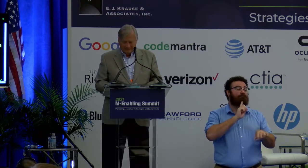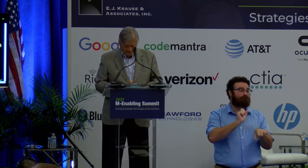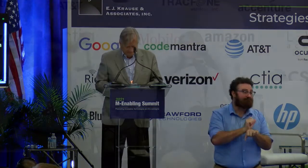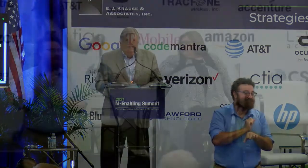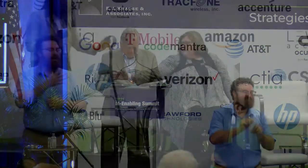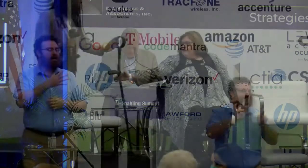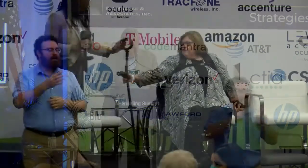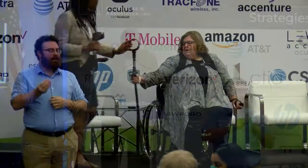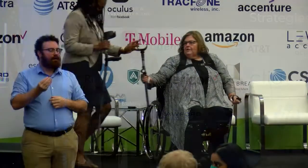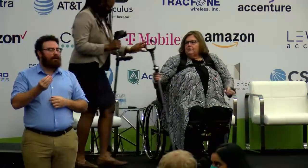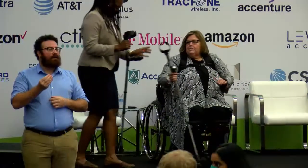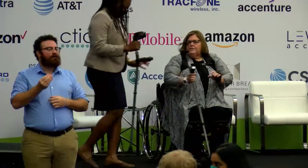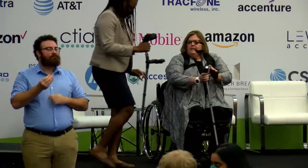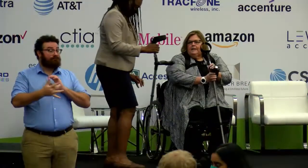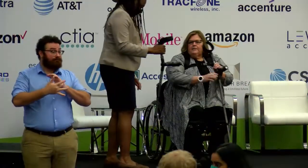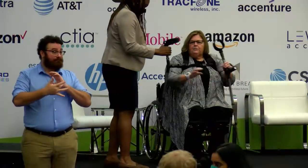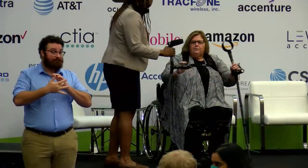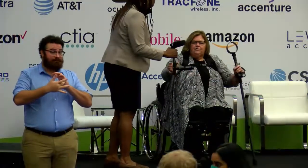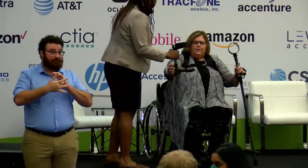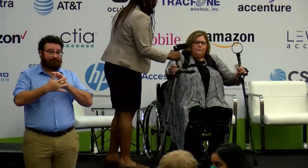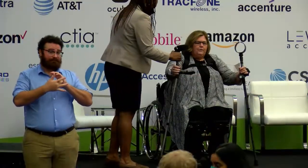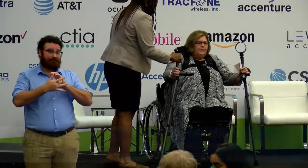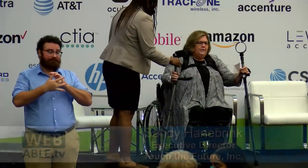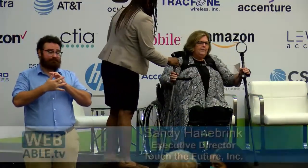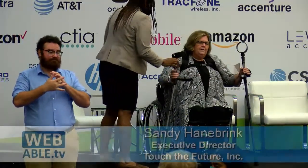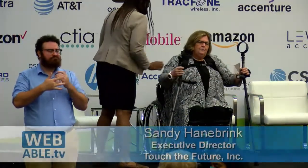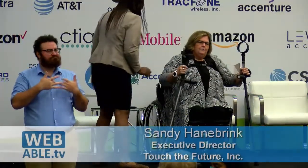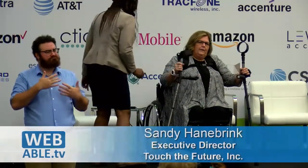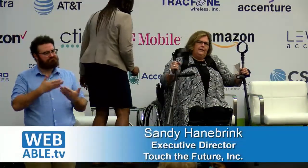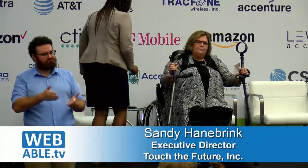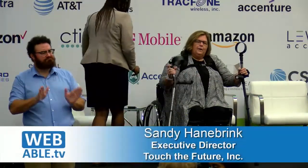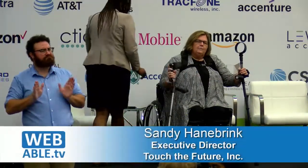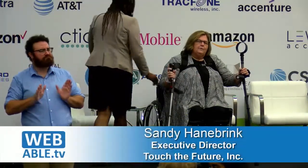Sandy Hanebrink 1:03 Technology has genuinely been probably the